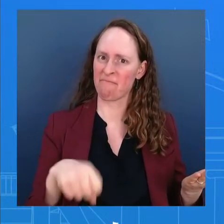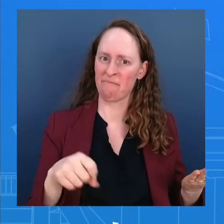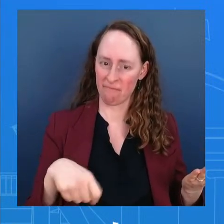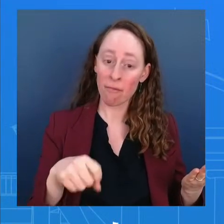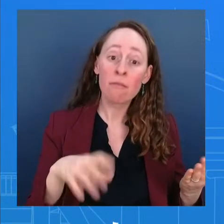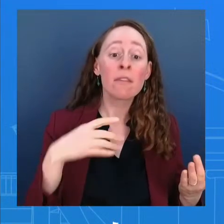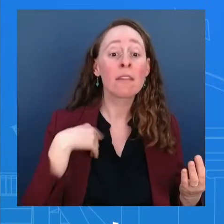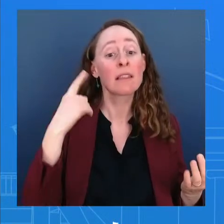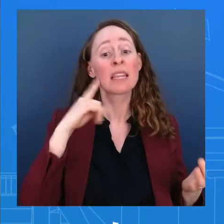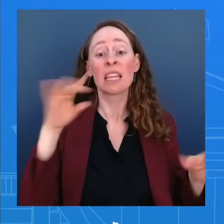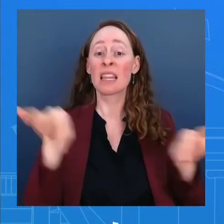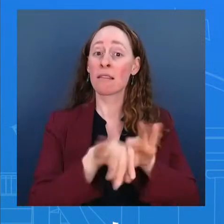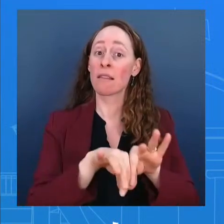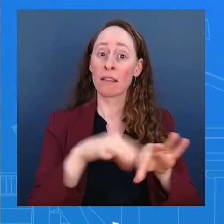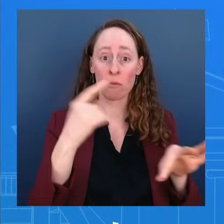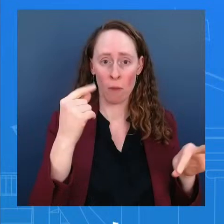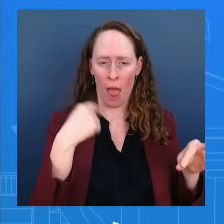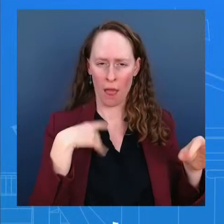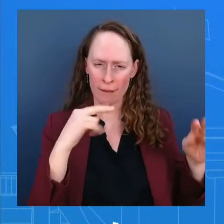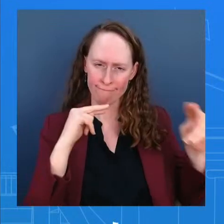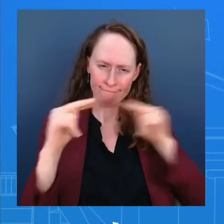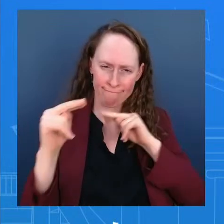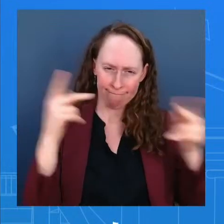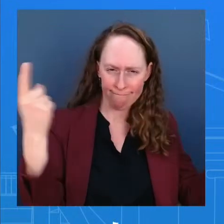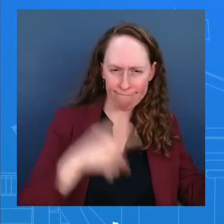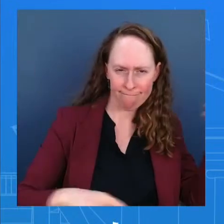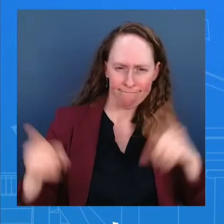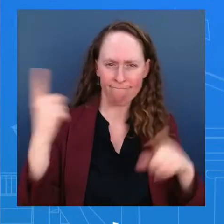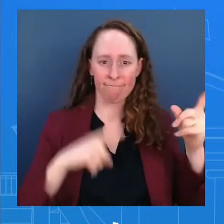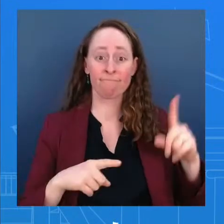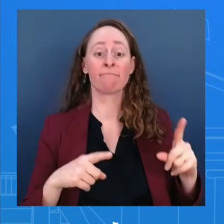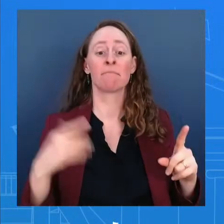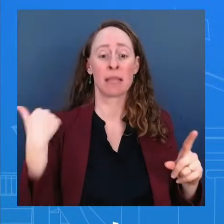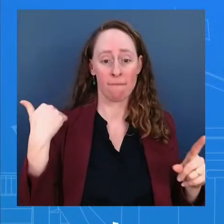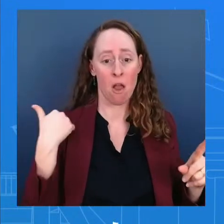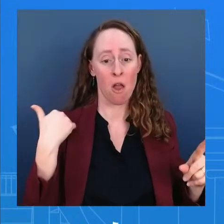the formulas over the details of how Israel’s forces